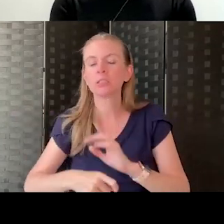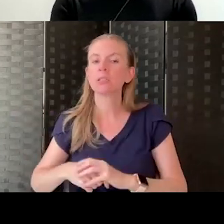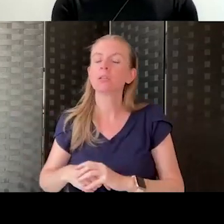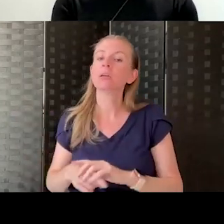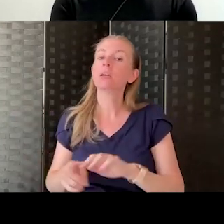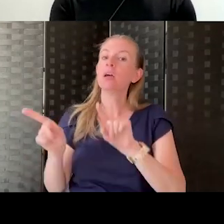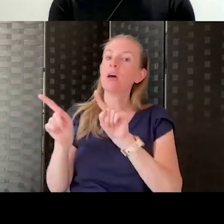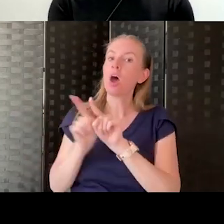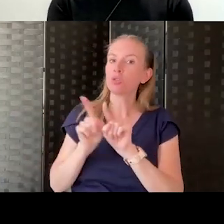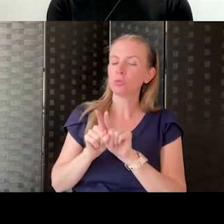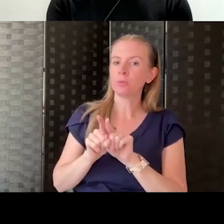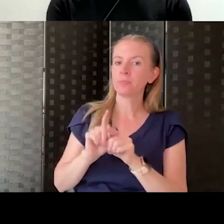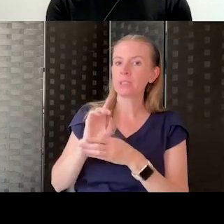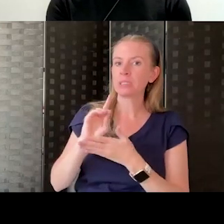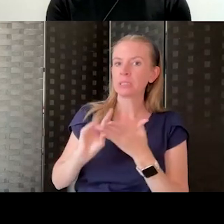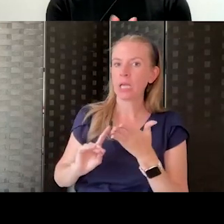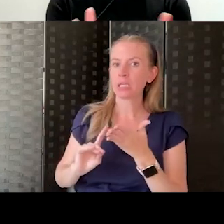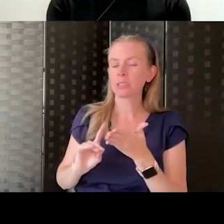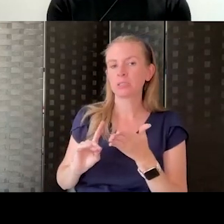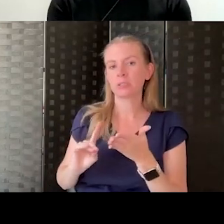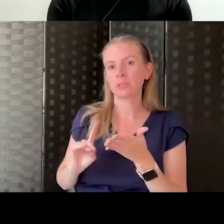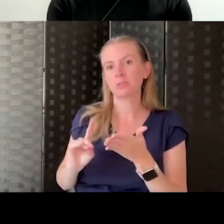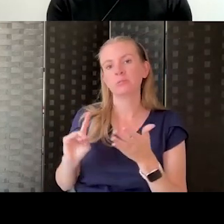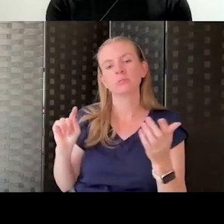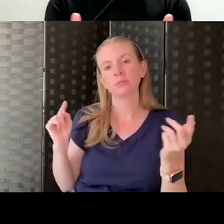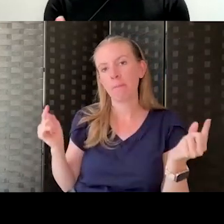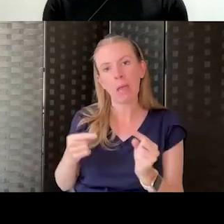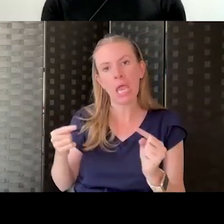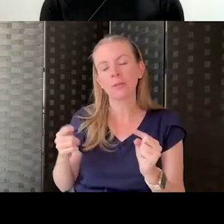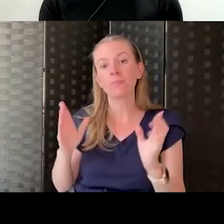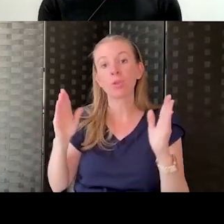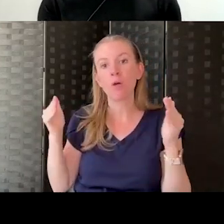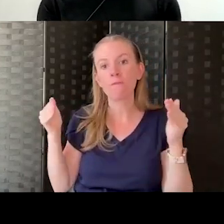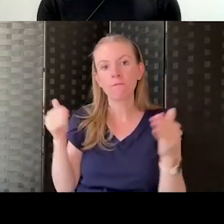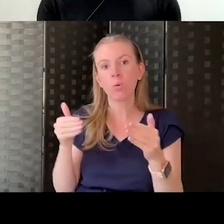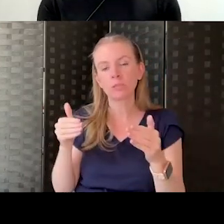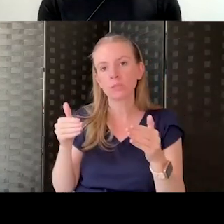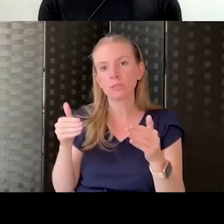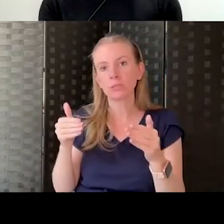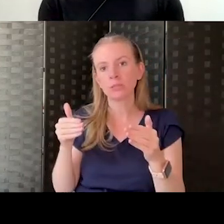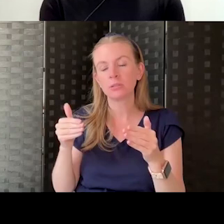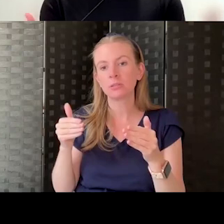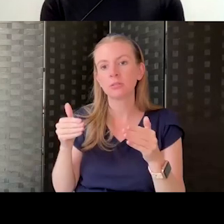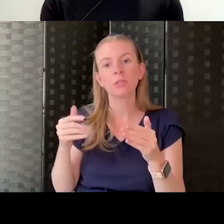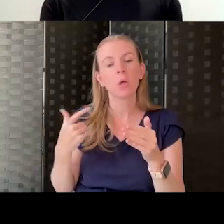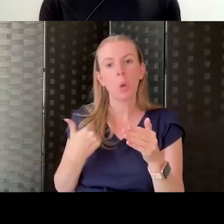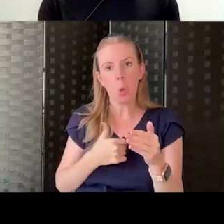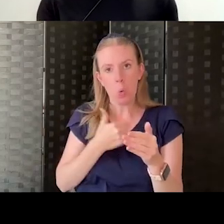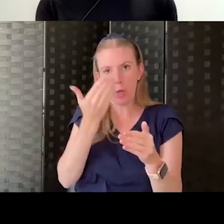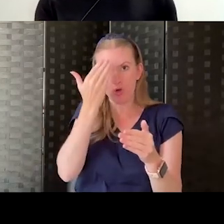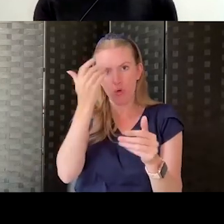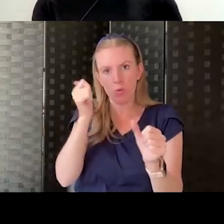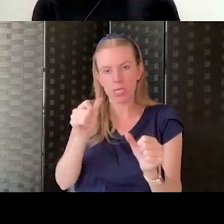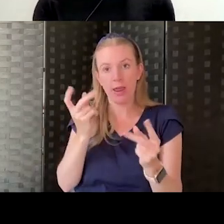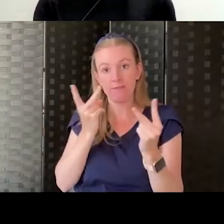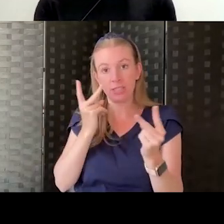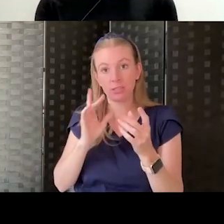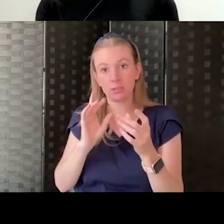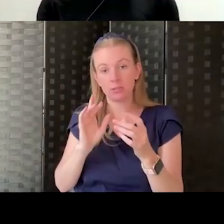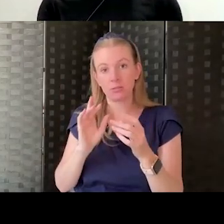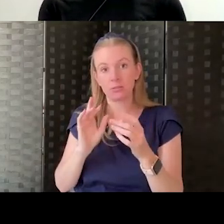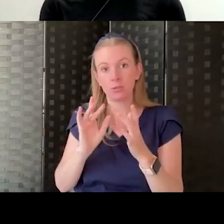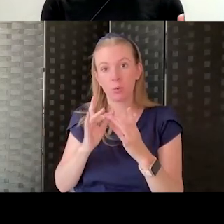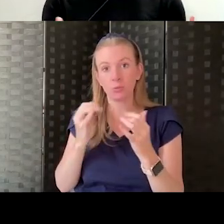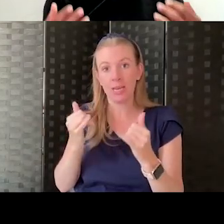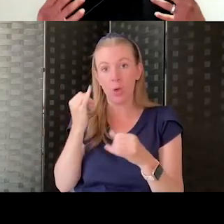of the design that was a big pain, focus rings. We all know we can visit sites right now, if you have